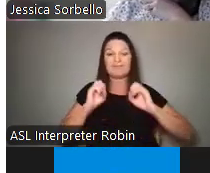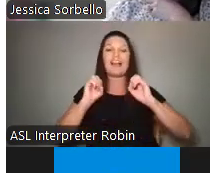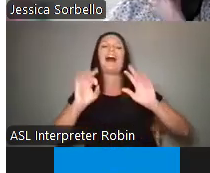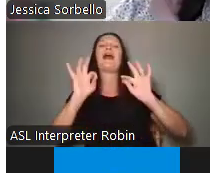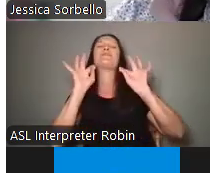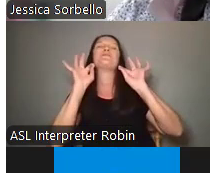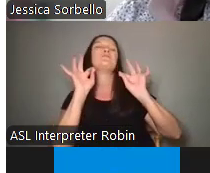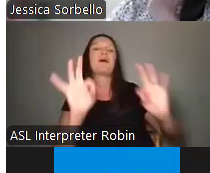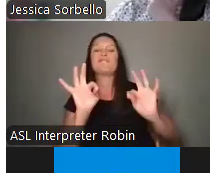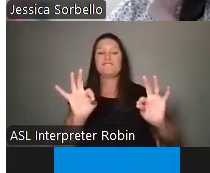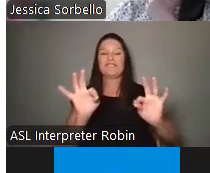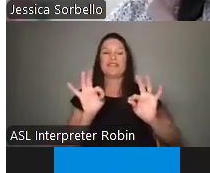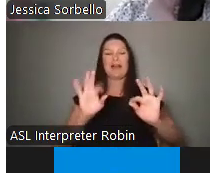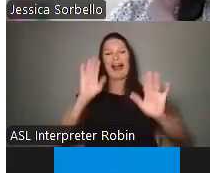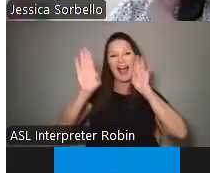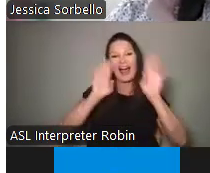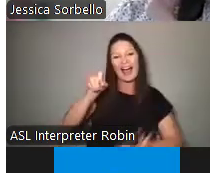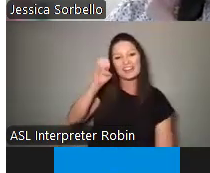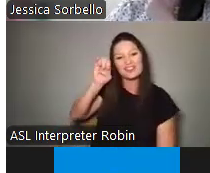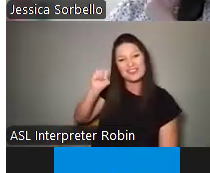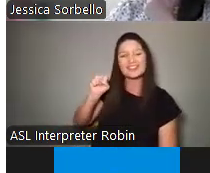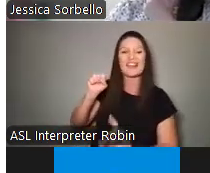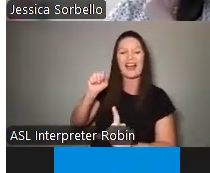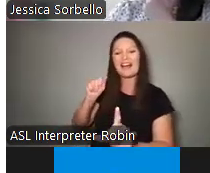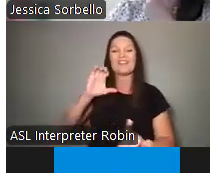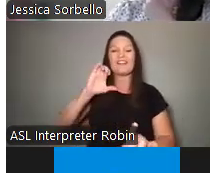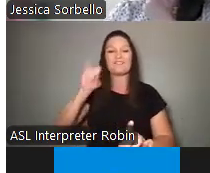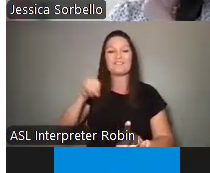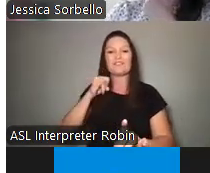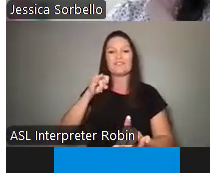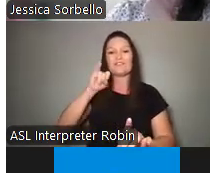»SPEAKER: Hi it is Josphine from the good neighbor